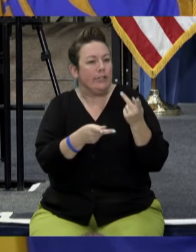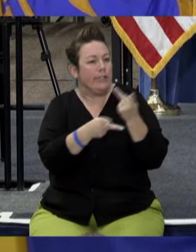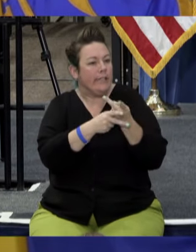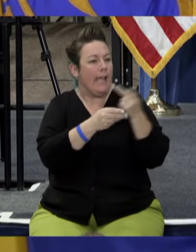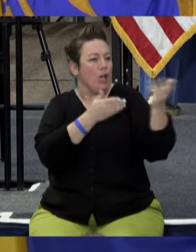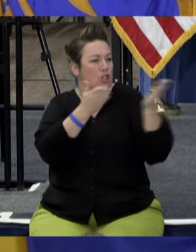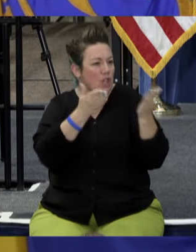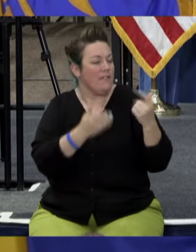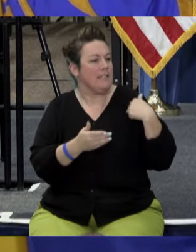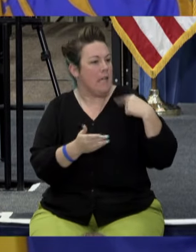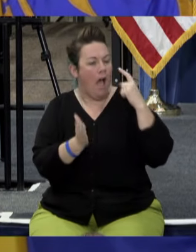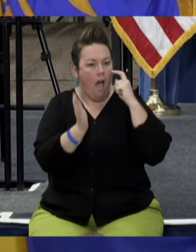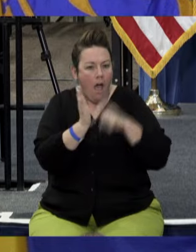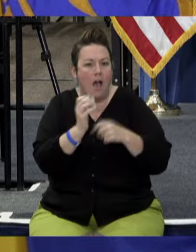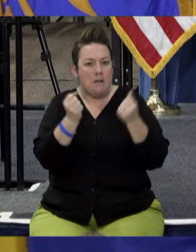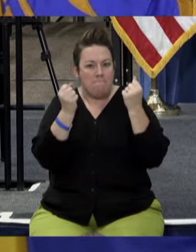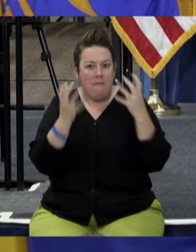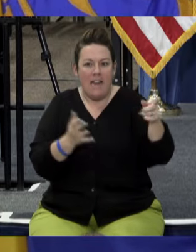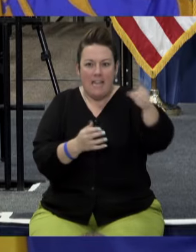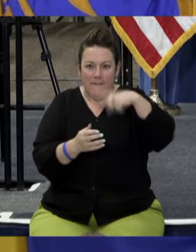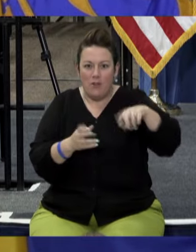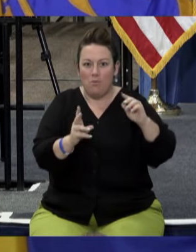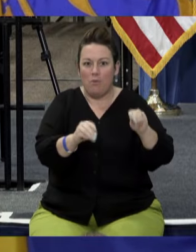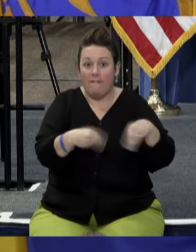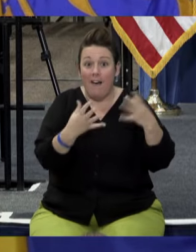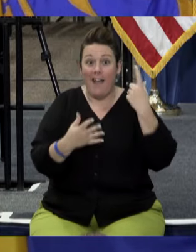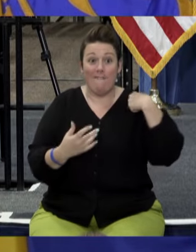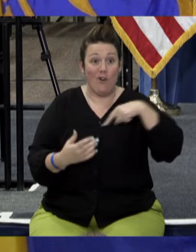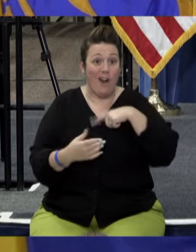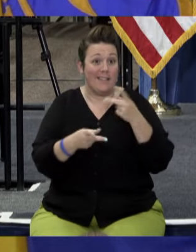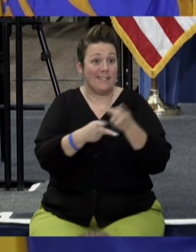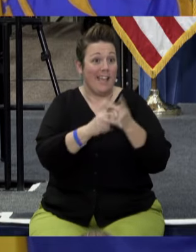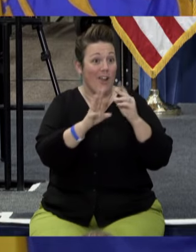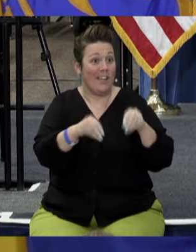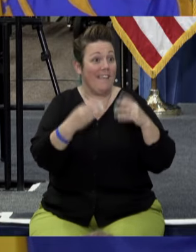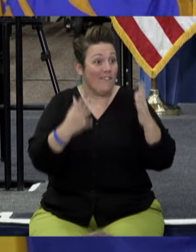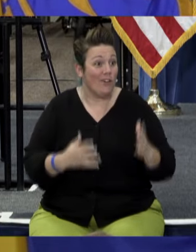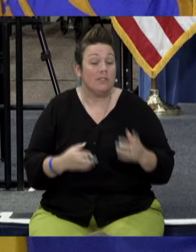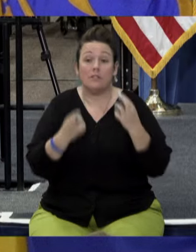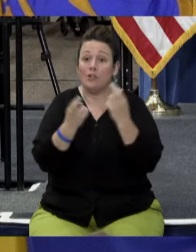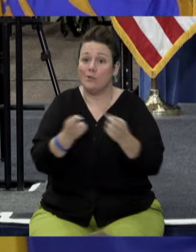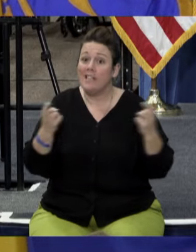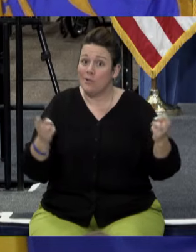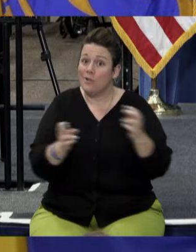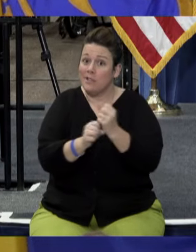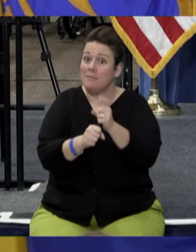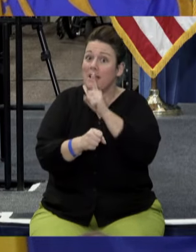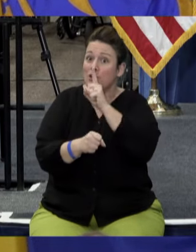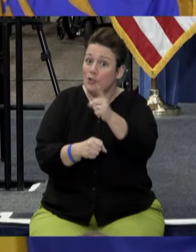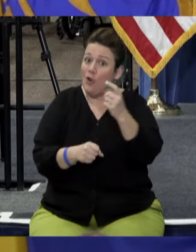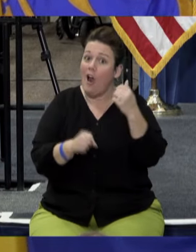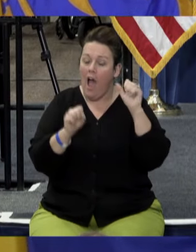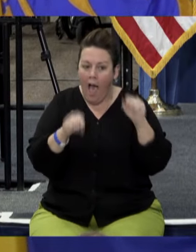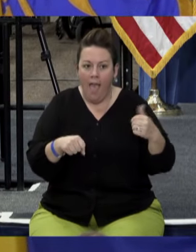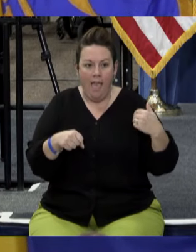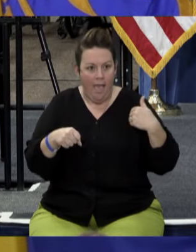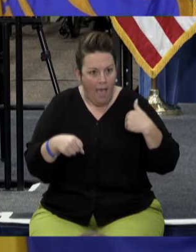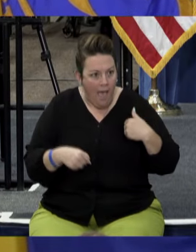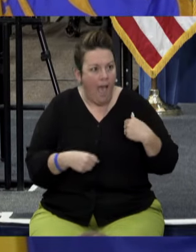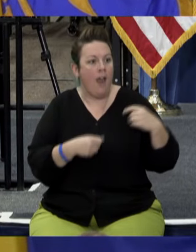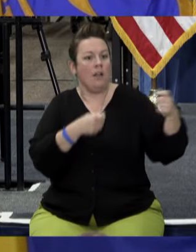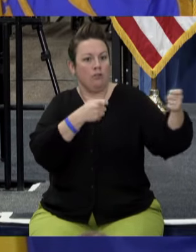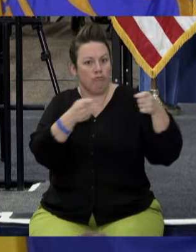of you provide for us caregivers. Such resources ensured that I could have agency. I thank you.